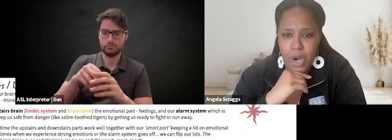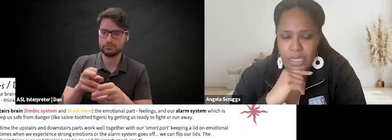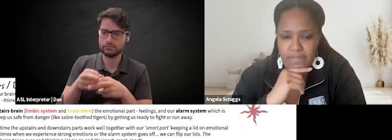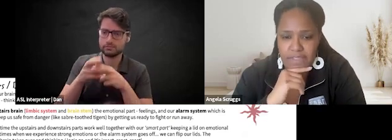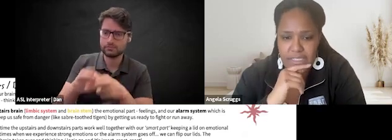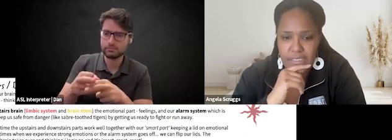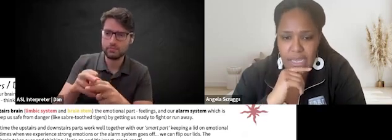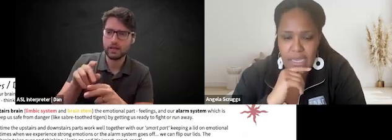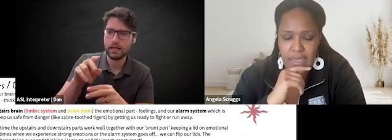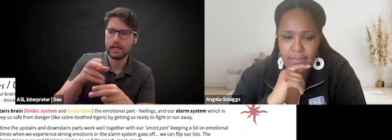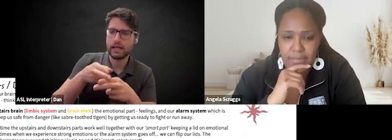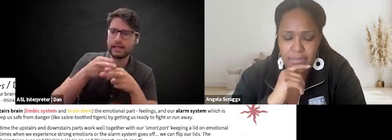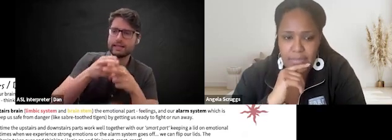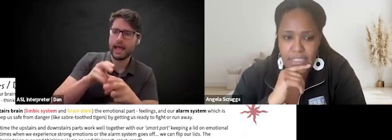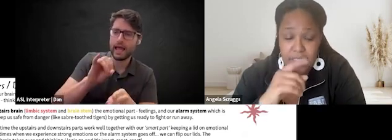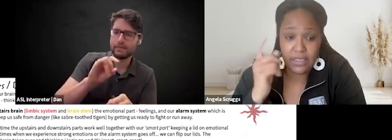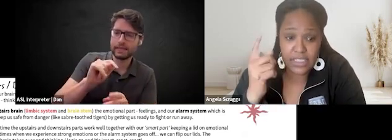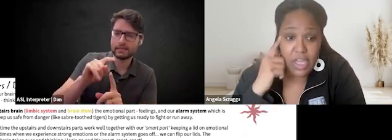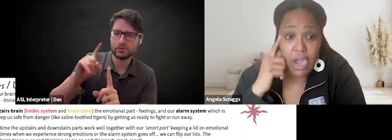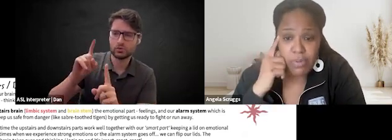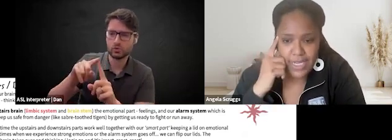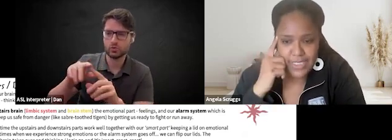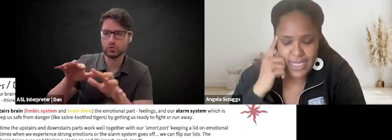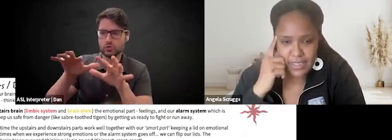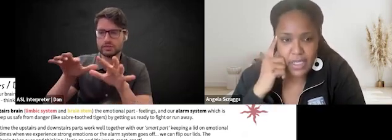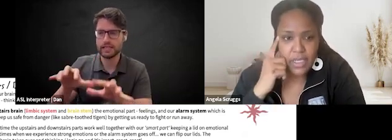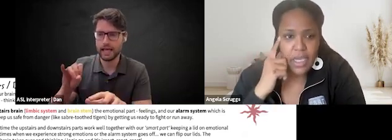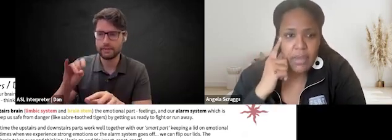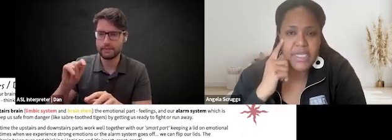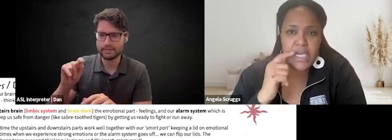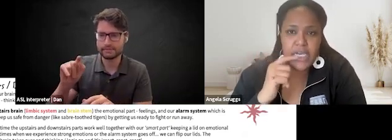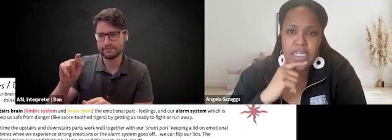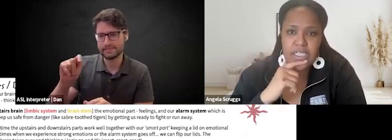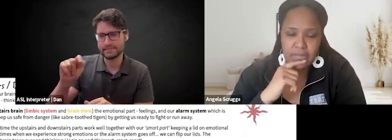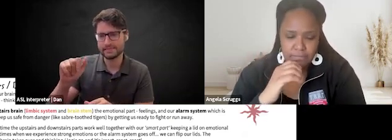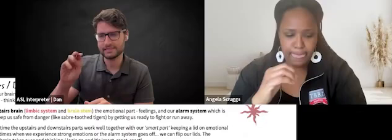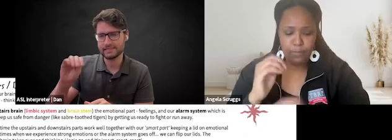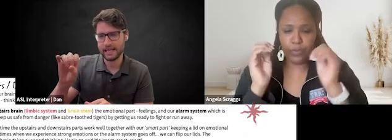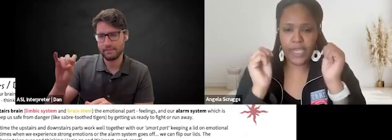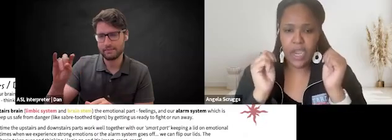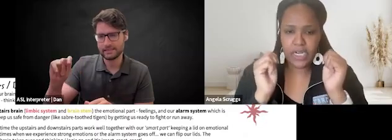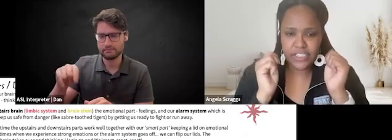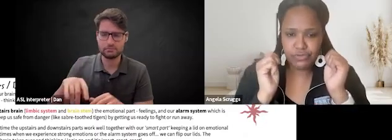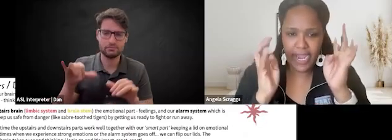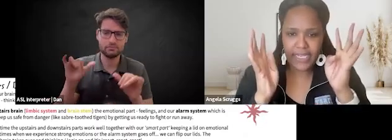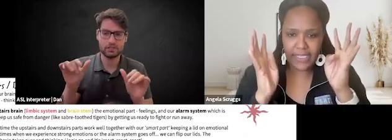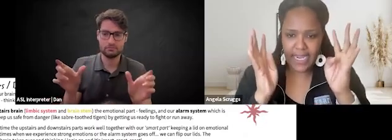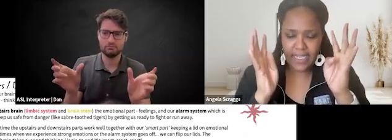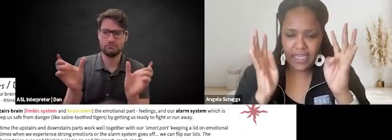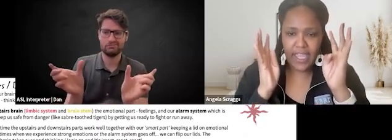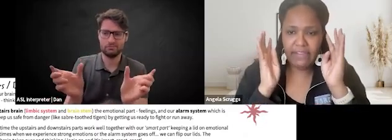part of this, um... this-- this thought process. Because when we are dysregulated,